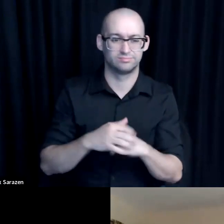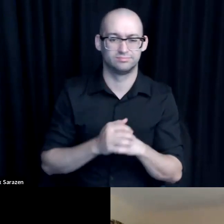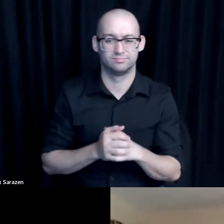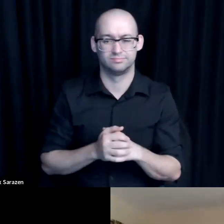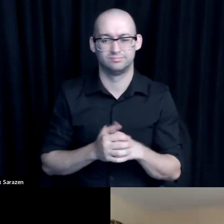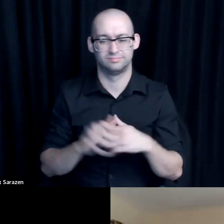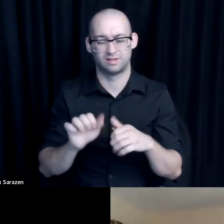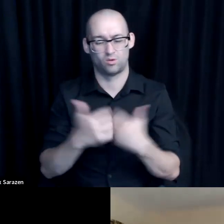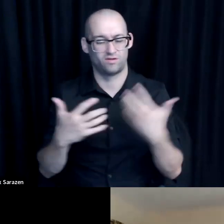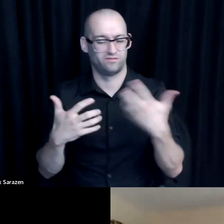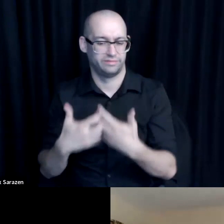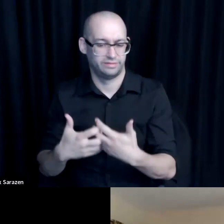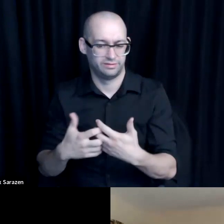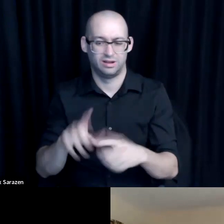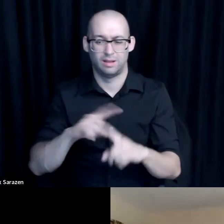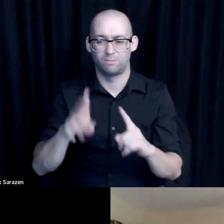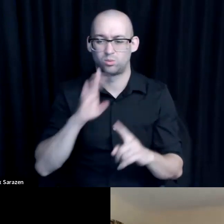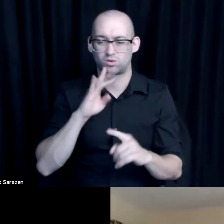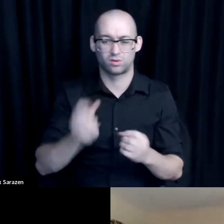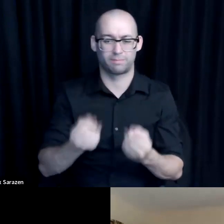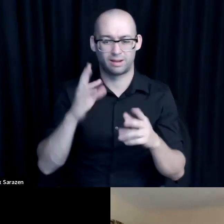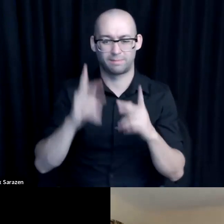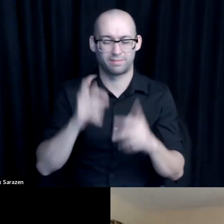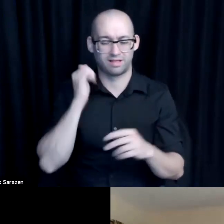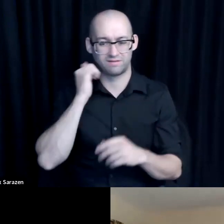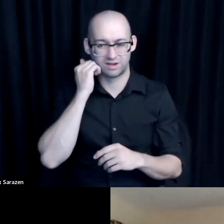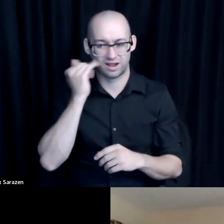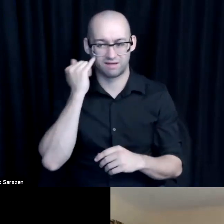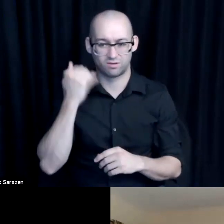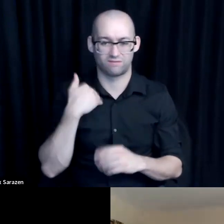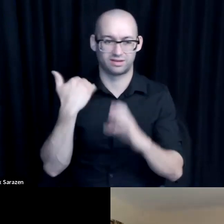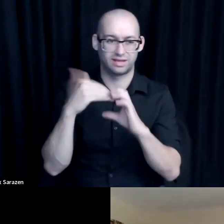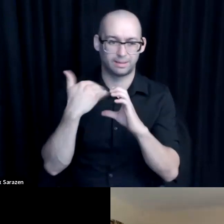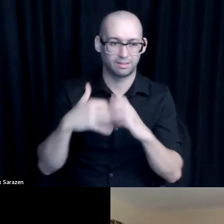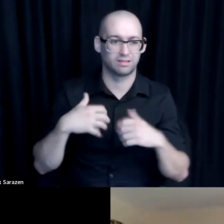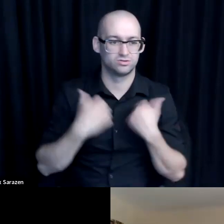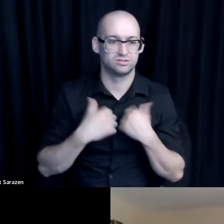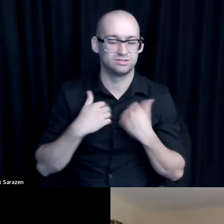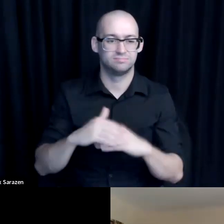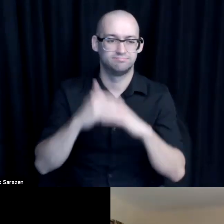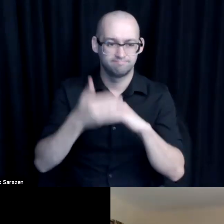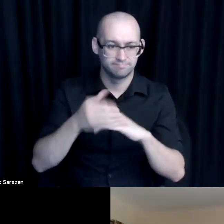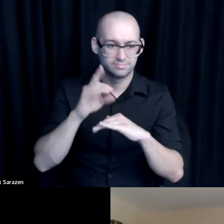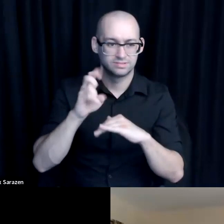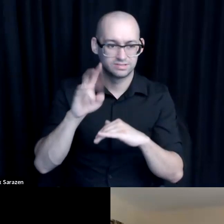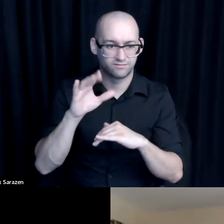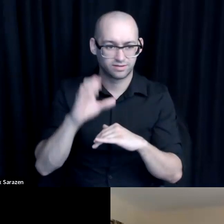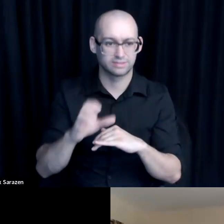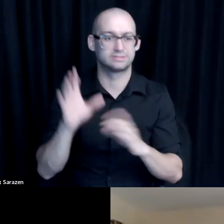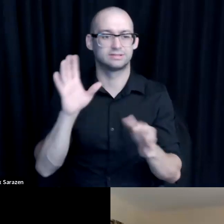to lots of people every day about, you know, if they have an email address, if they have devices, if they have these things that we can help connect them to our our digital health services.